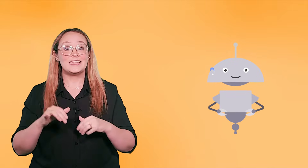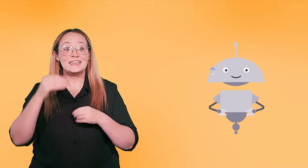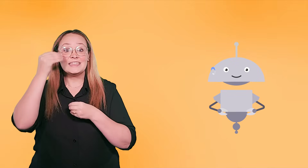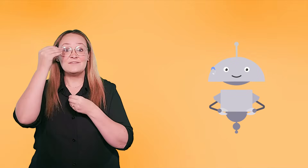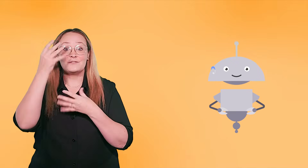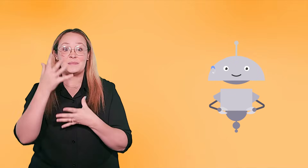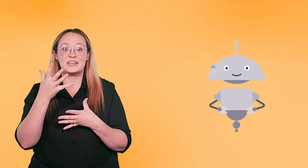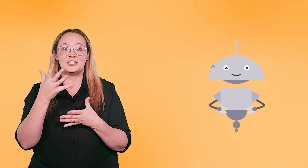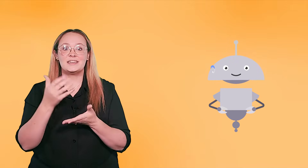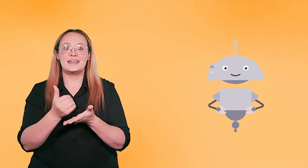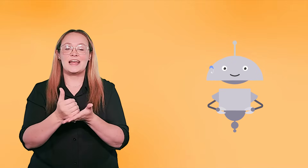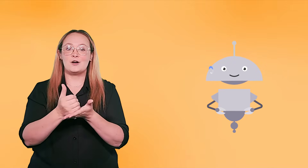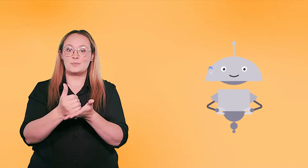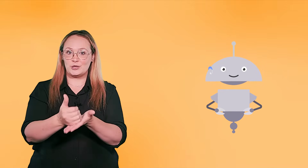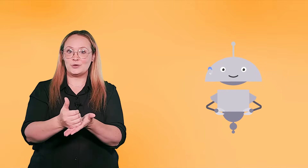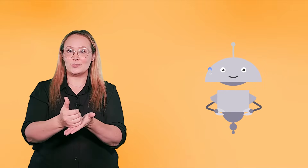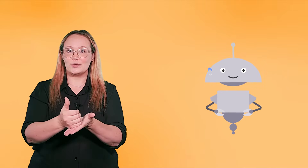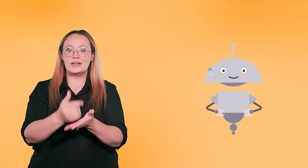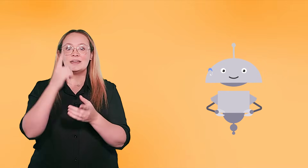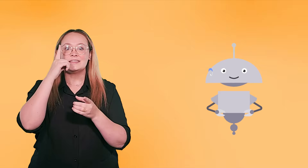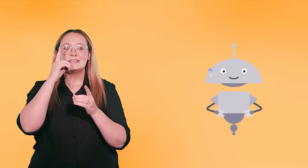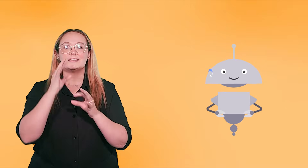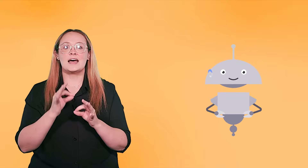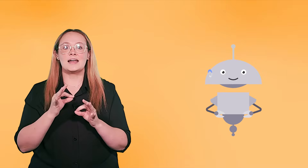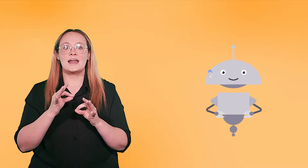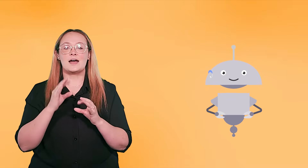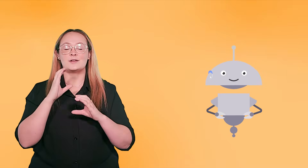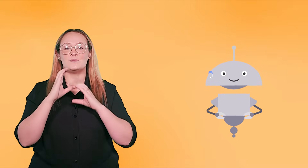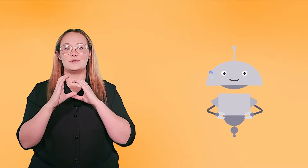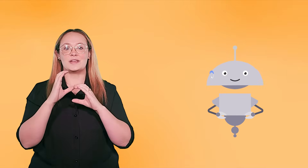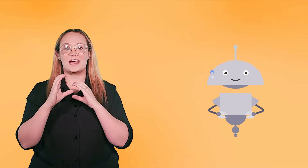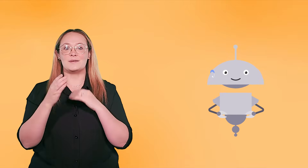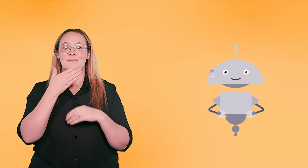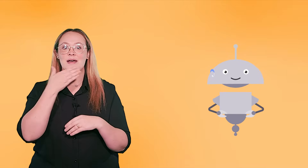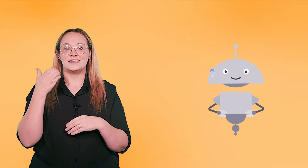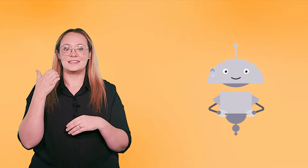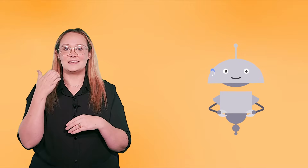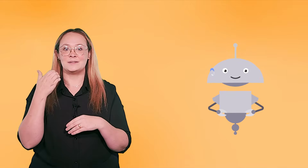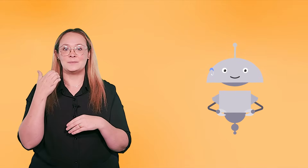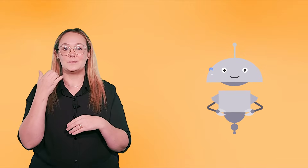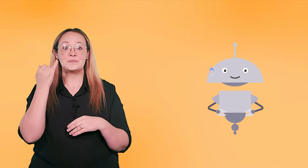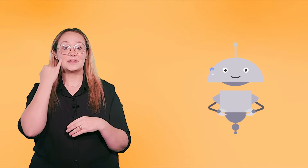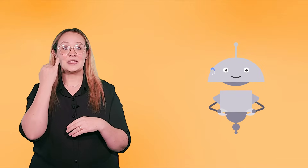this information can help you decide how to communicate best.